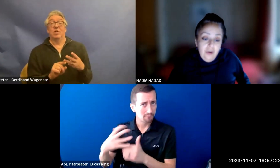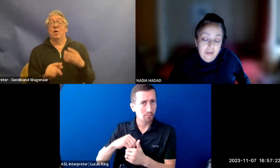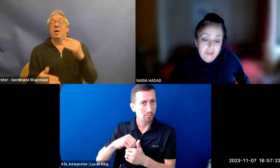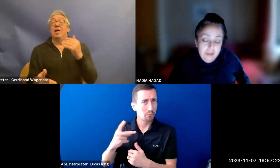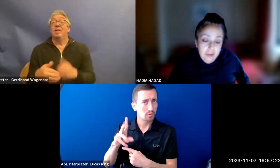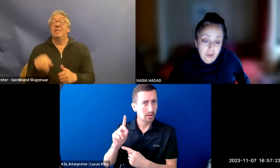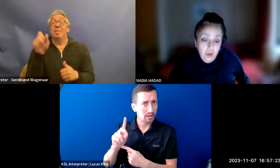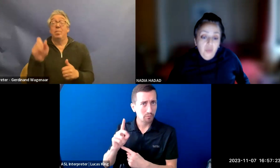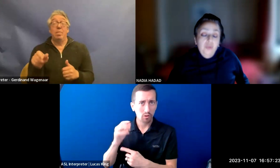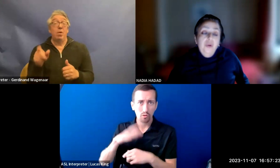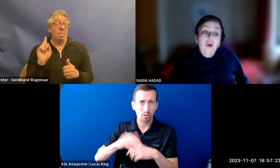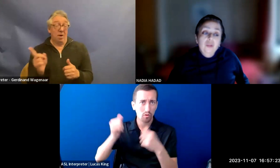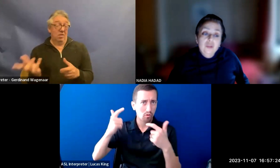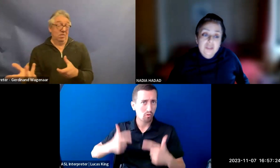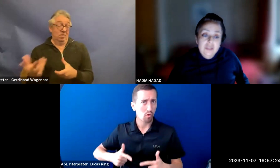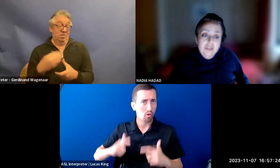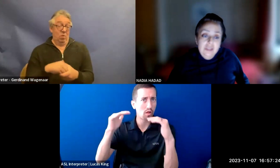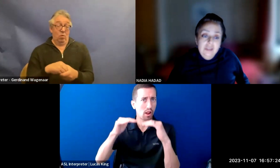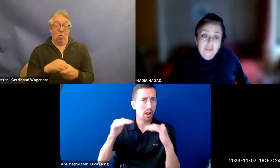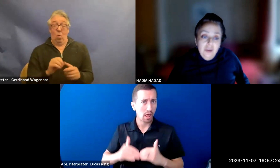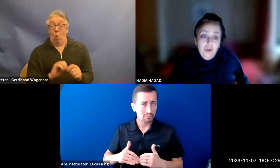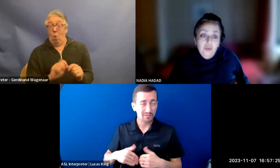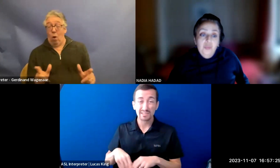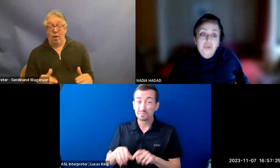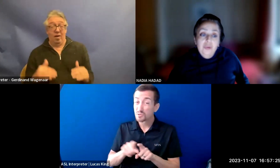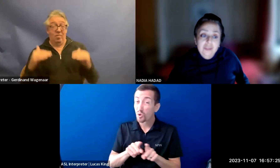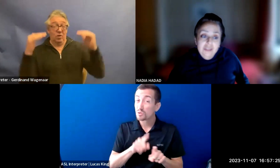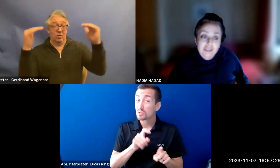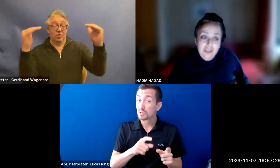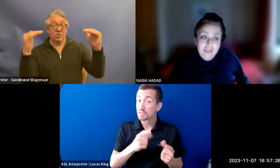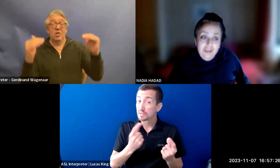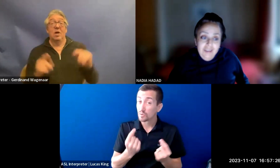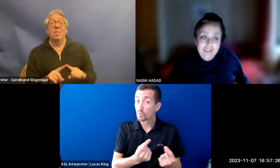at all levels. But we also still need to put on the agenda